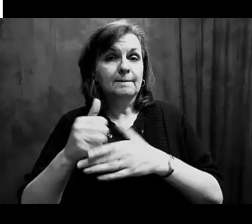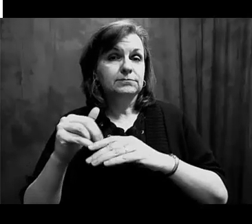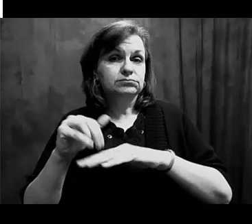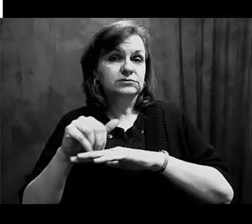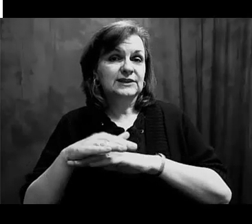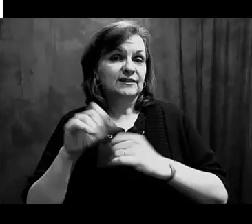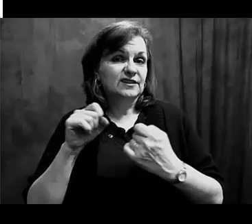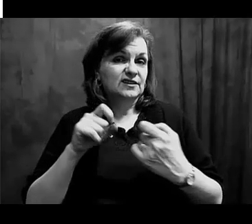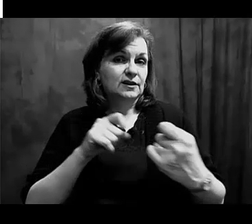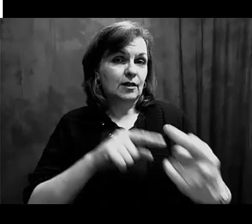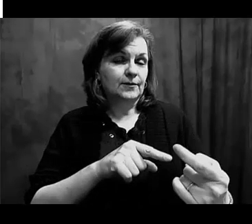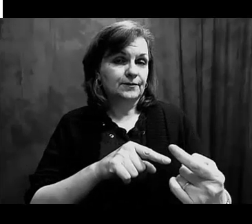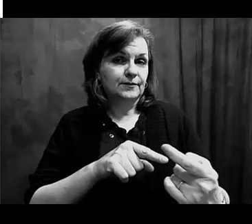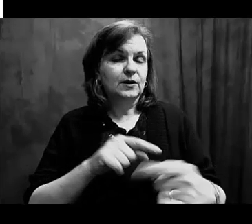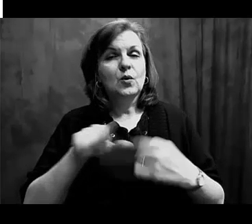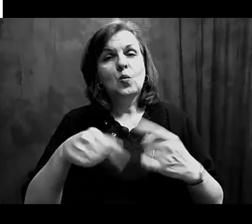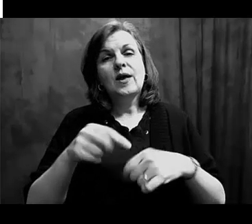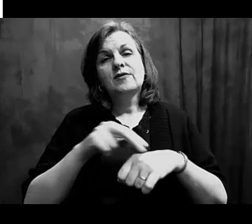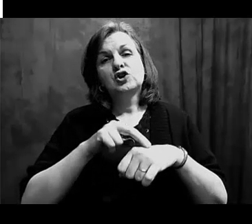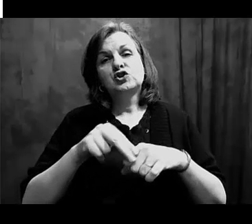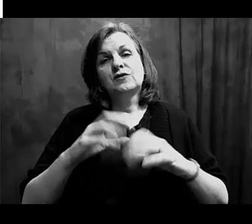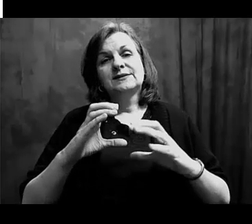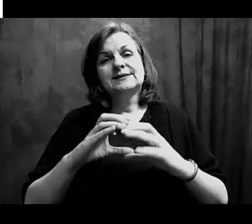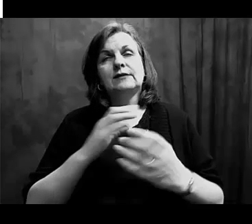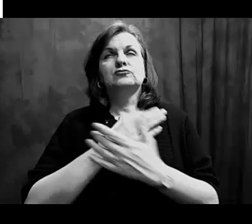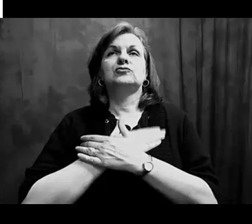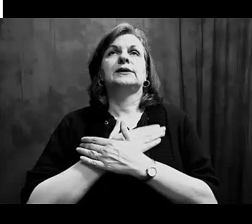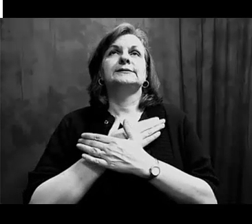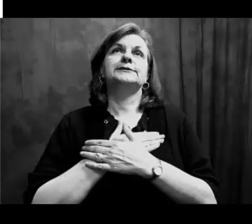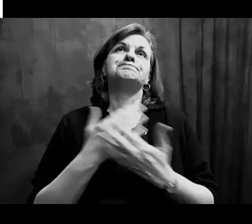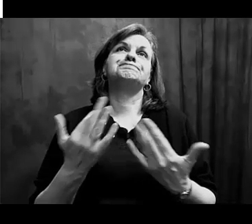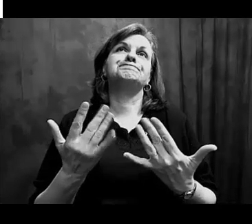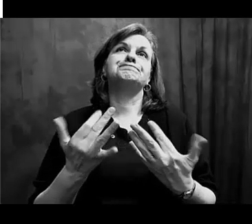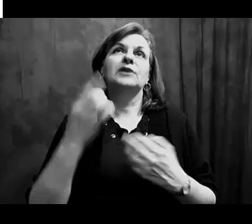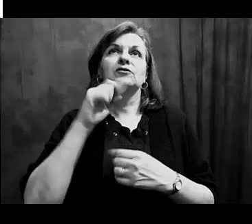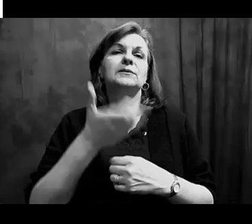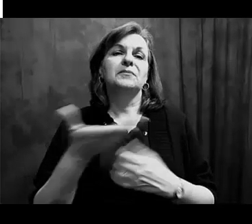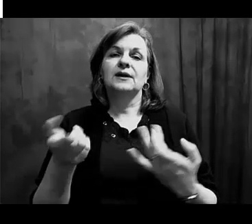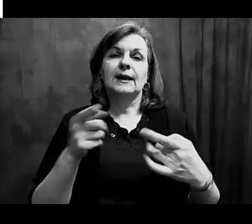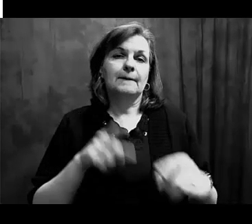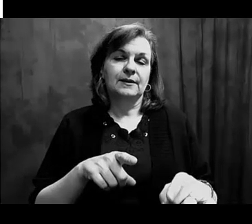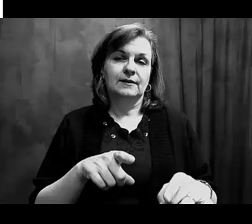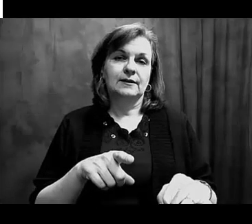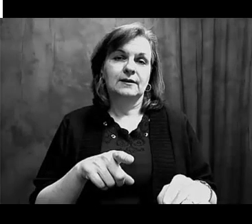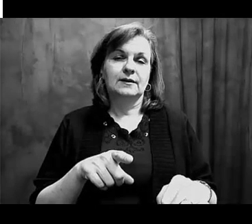so at rest -- so when your nerve is just waiting around for something to happen